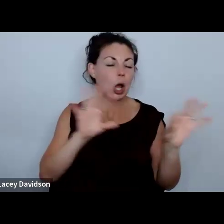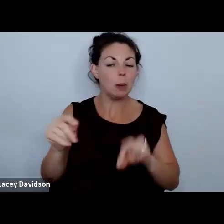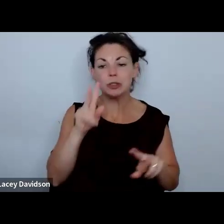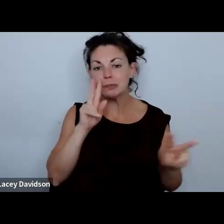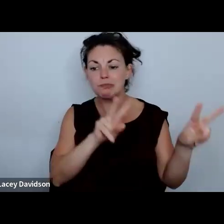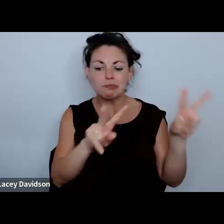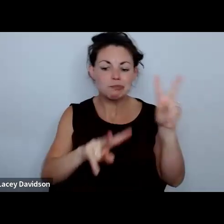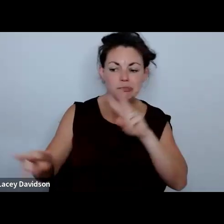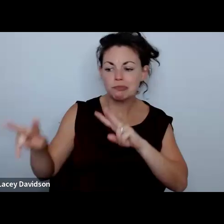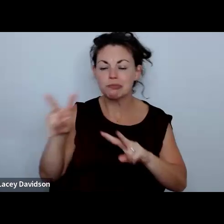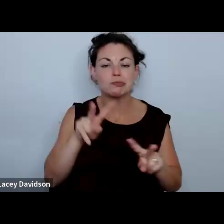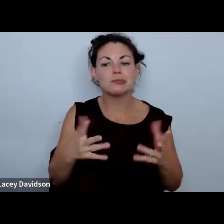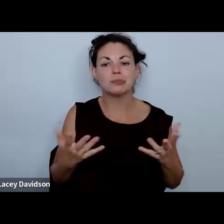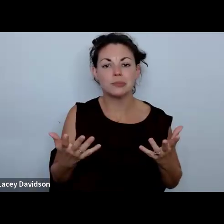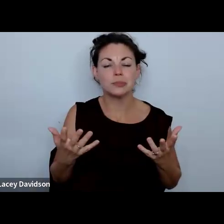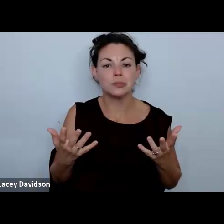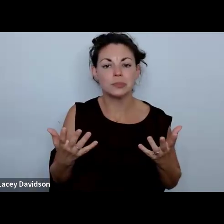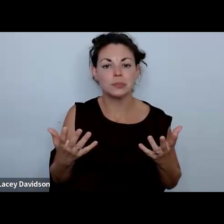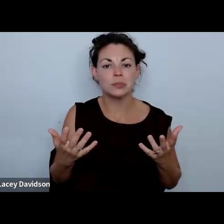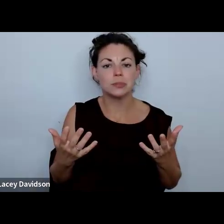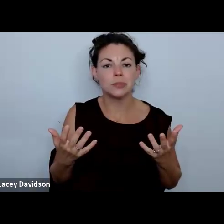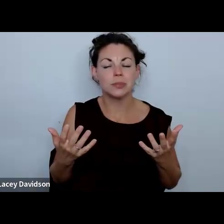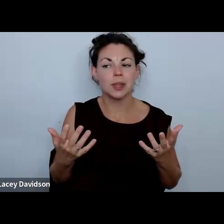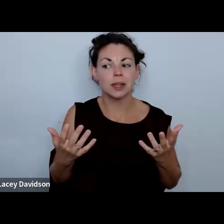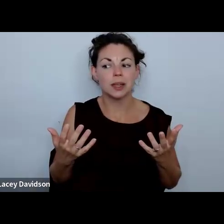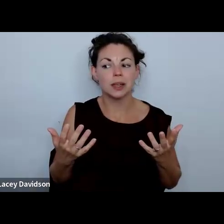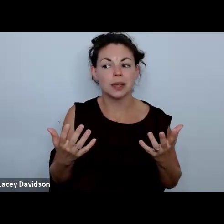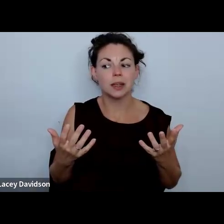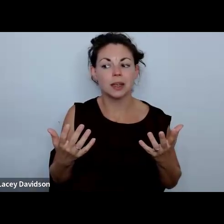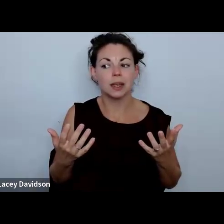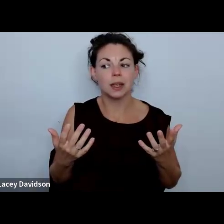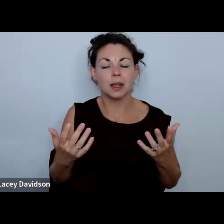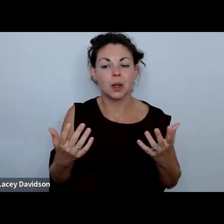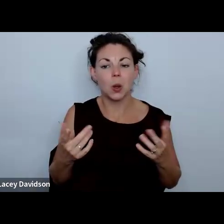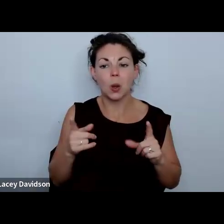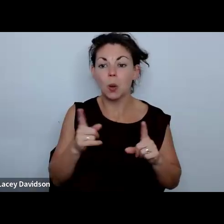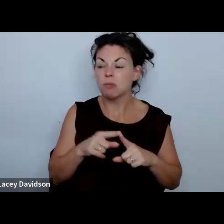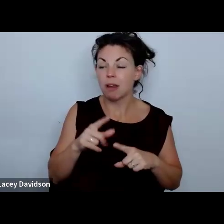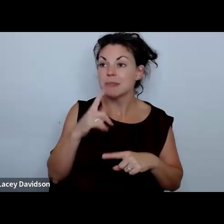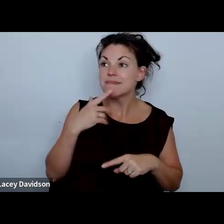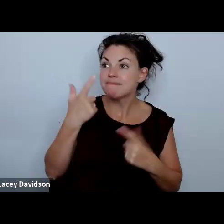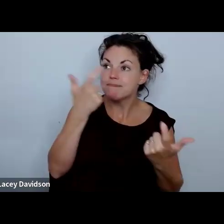that people were really generous with their time and interested in, in helping somebody out, and I think that one can sometimes be